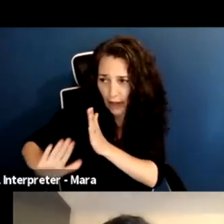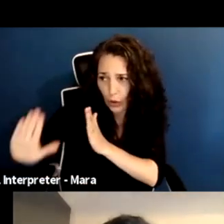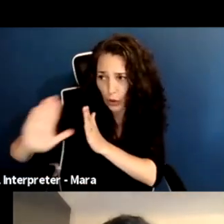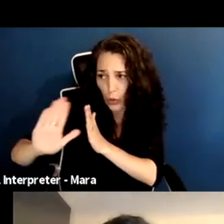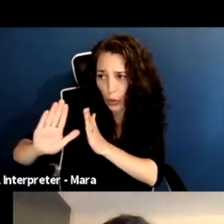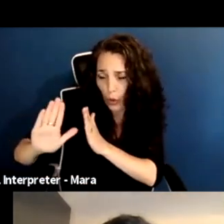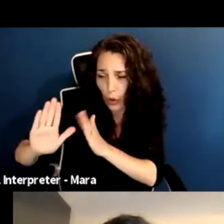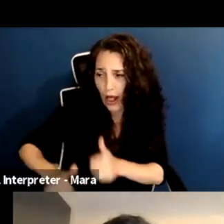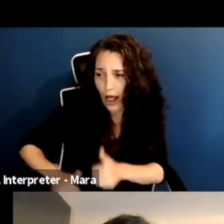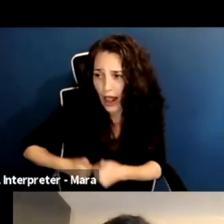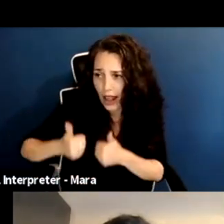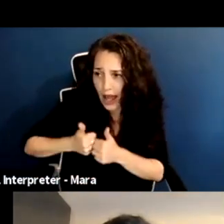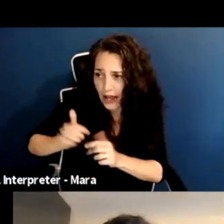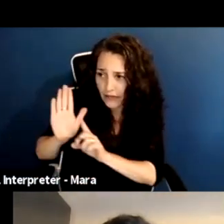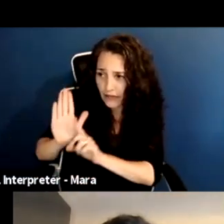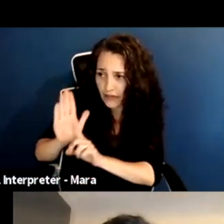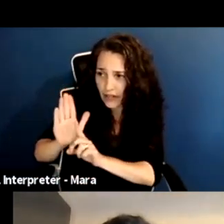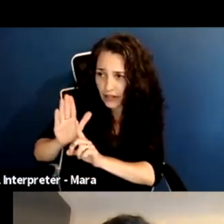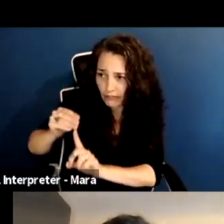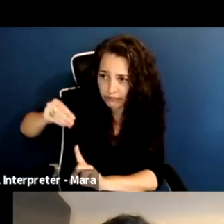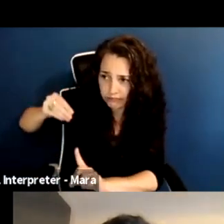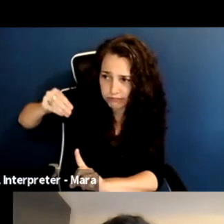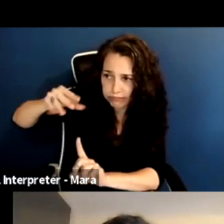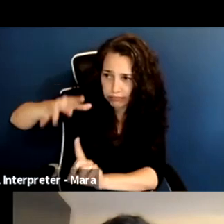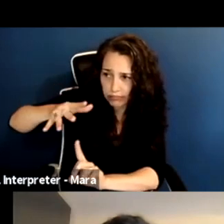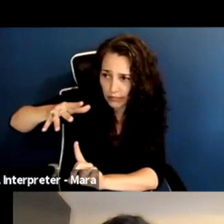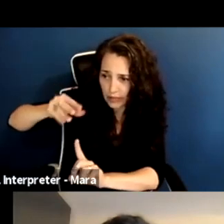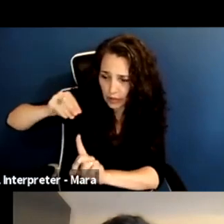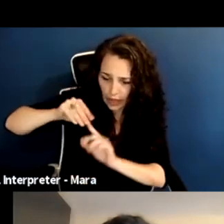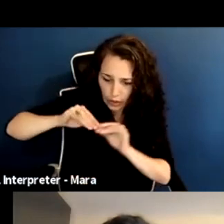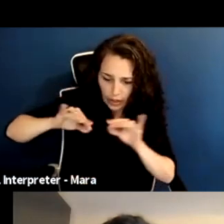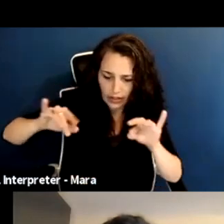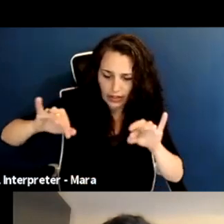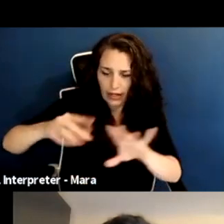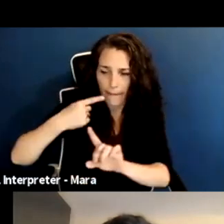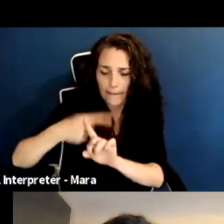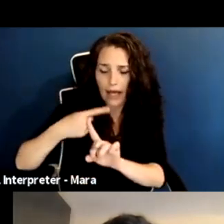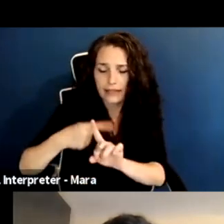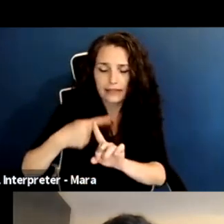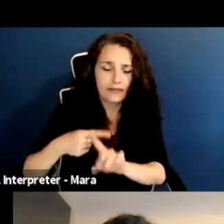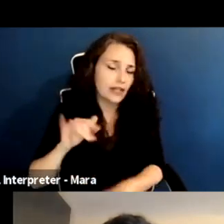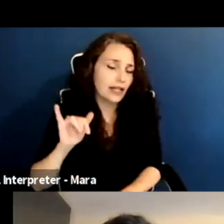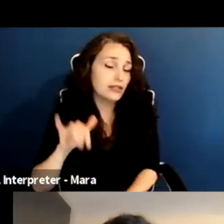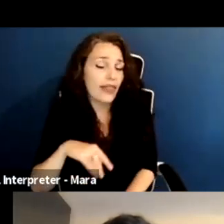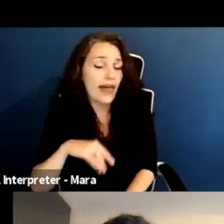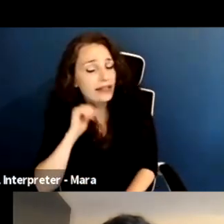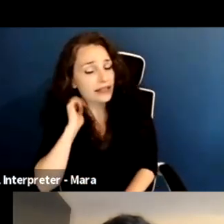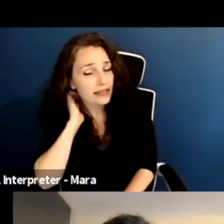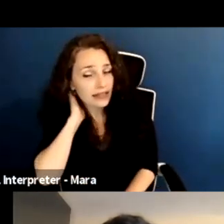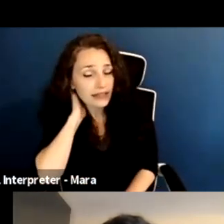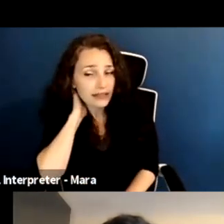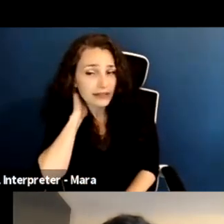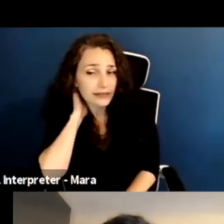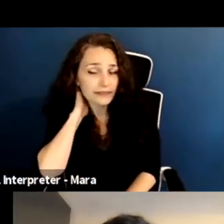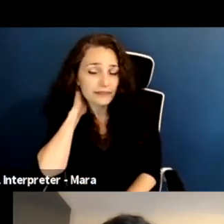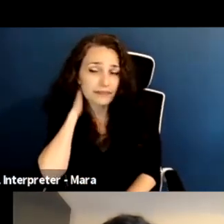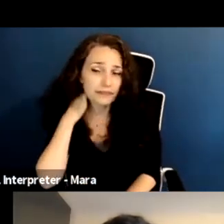I'm doing something that's gonna add positivity. And it's always a really terrifying thing to me